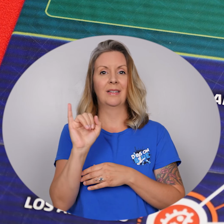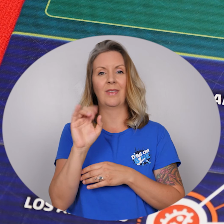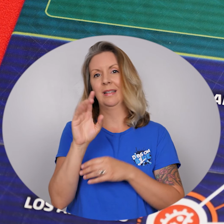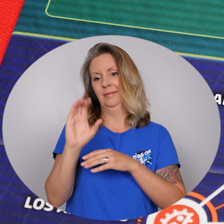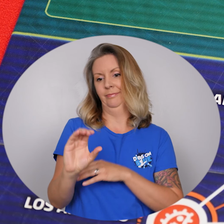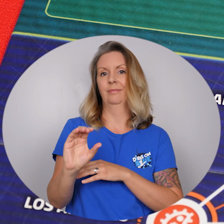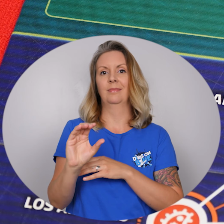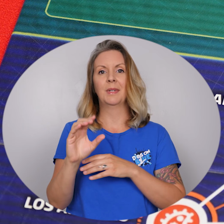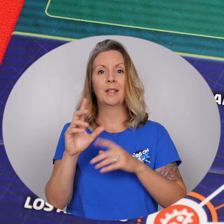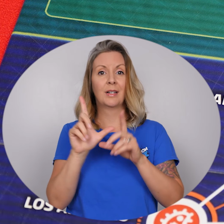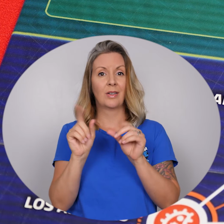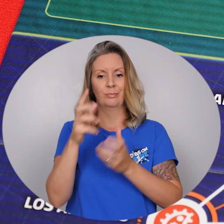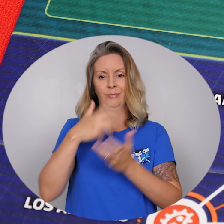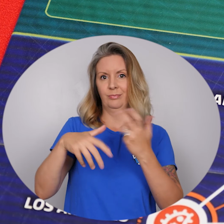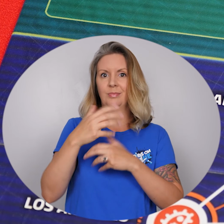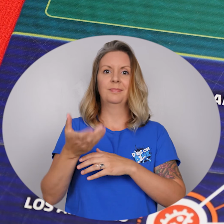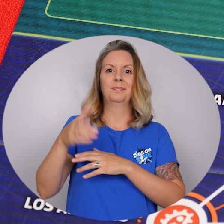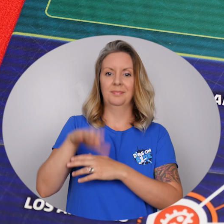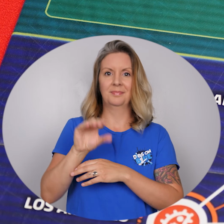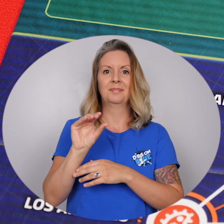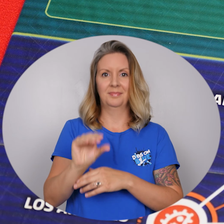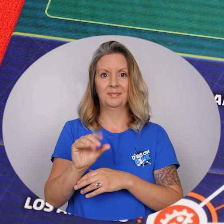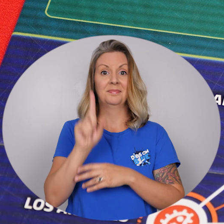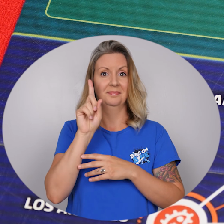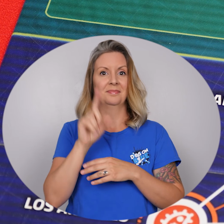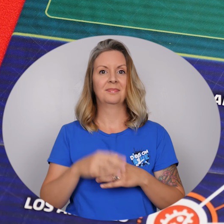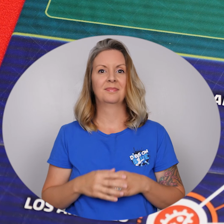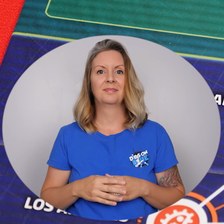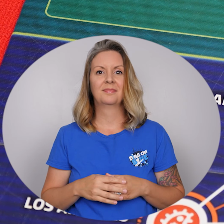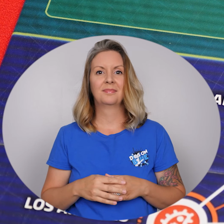for the Infection deck, which is made up of these cards, which you’ll shuffle and place